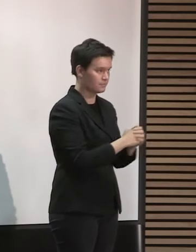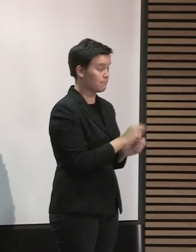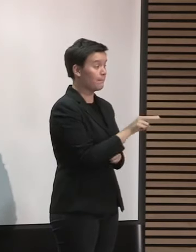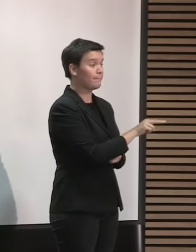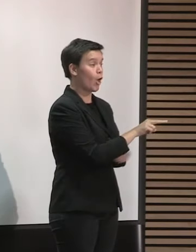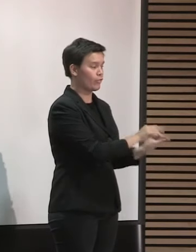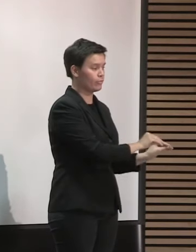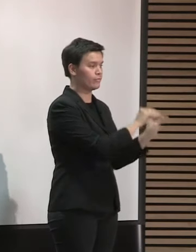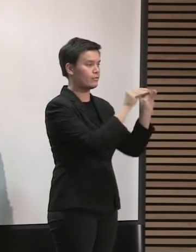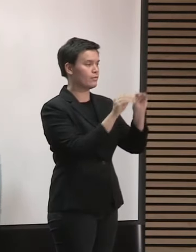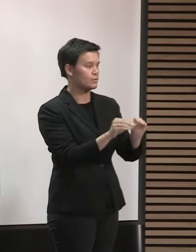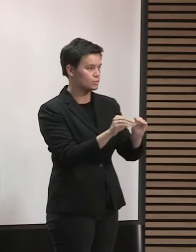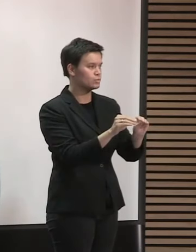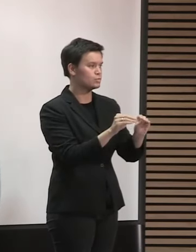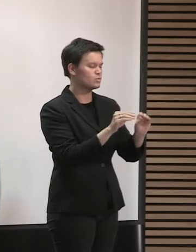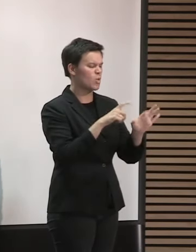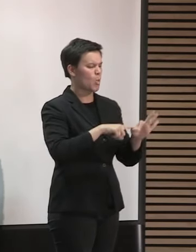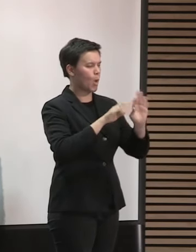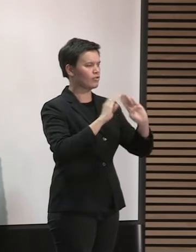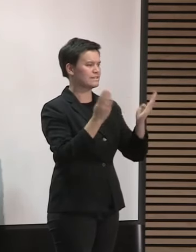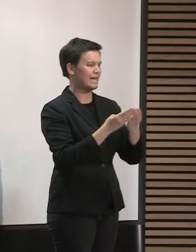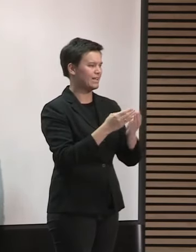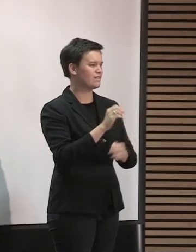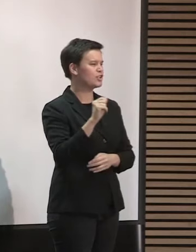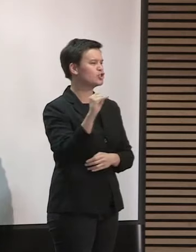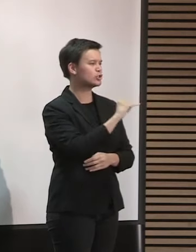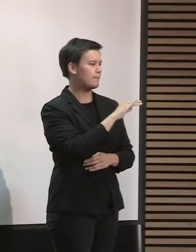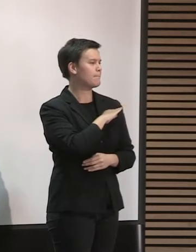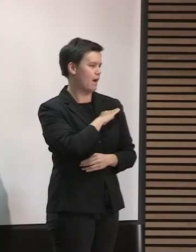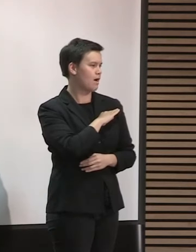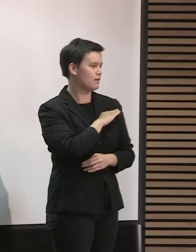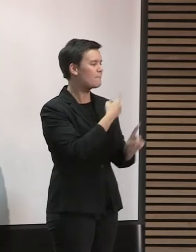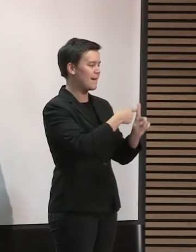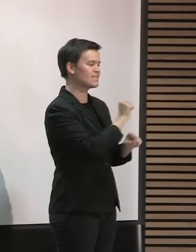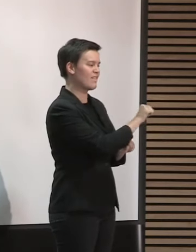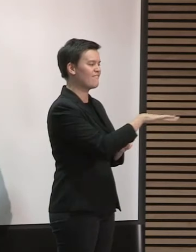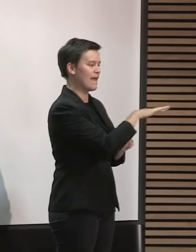lowest risk less frequently. I've been very Ken urged by the way our contact tracing